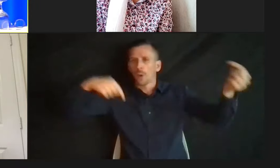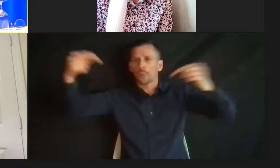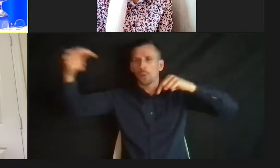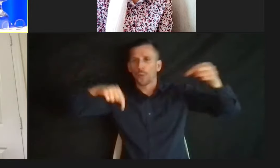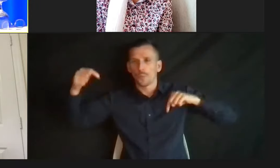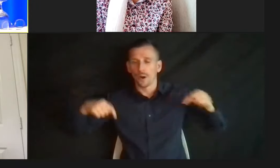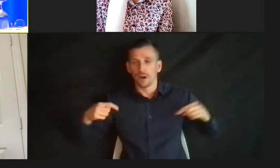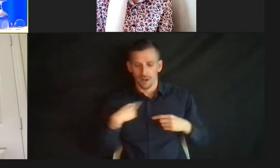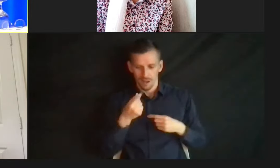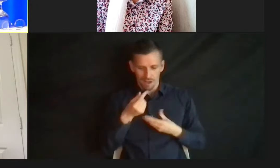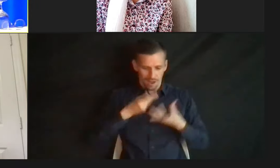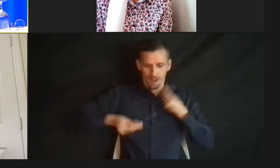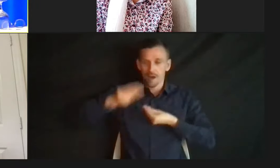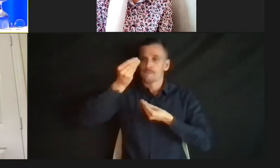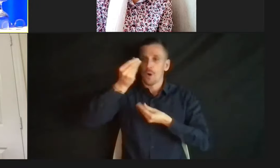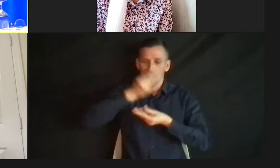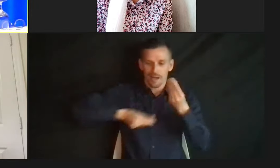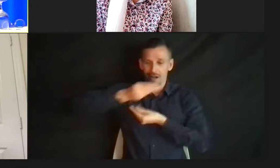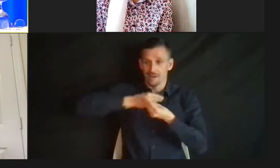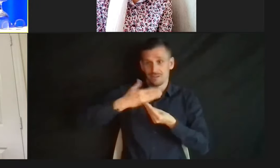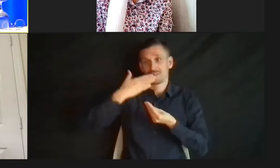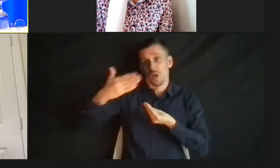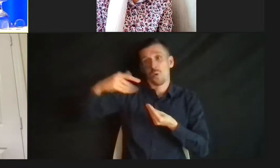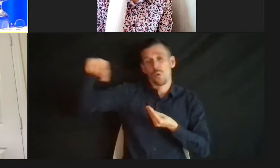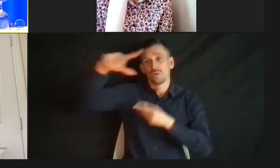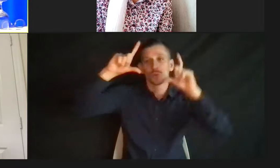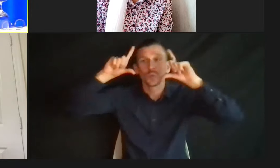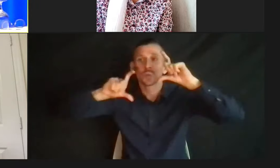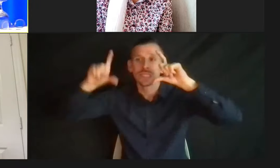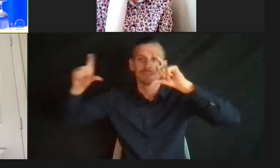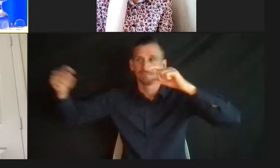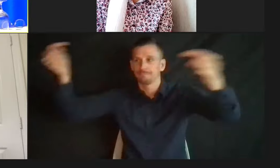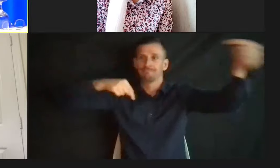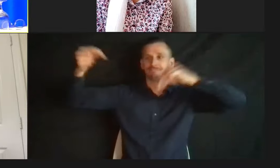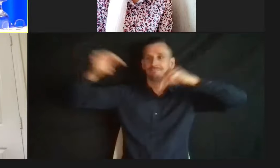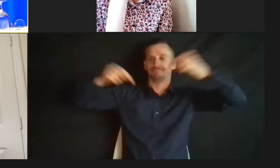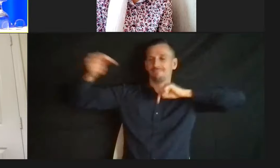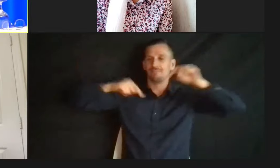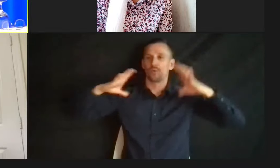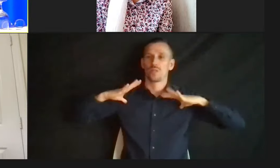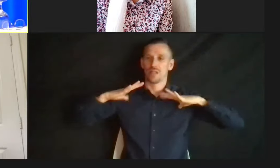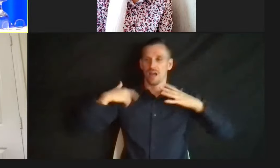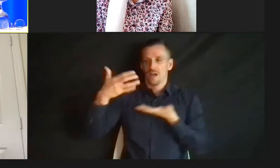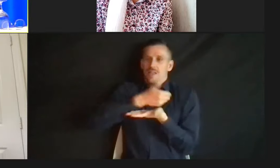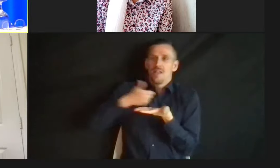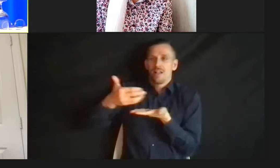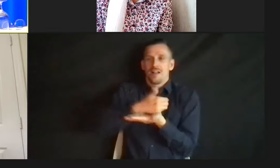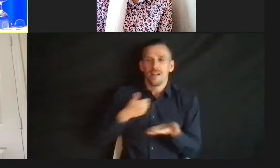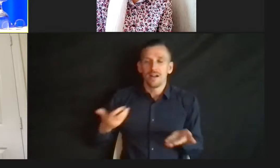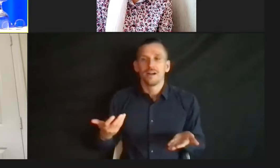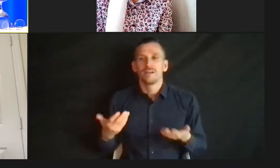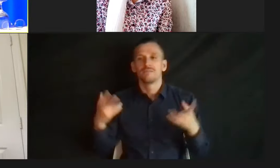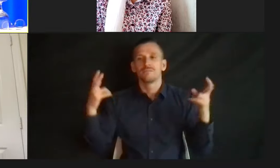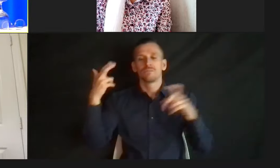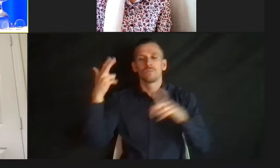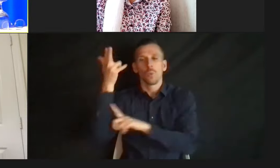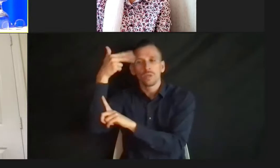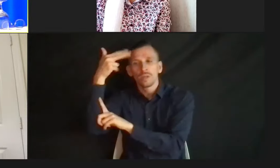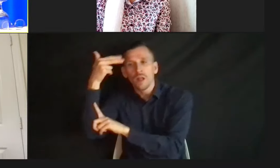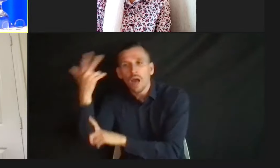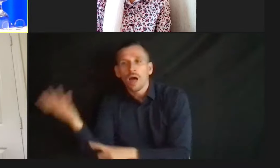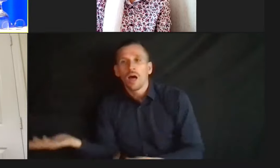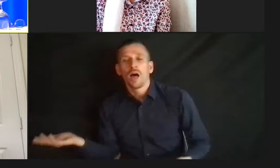which doesn't have that many backward linkages, is often putting additional burdens on the